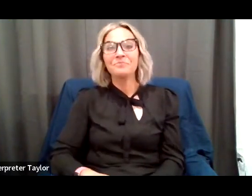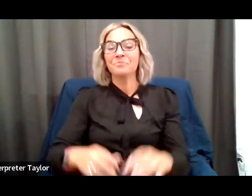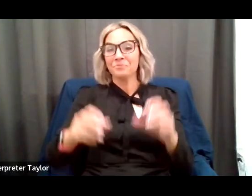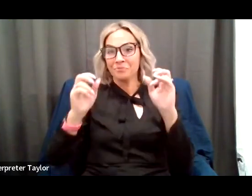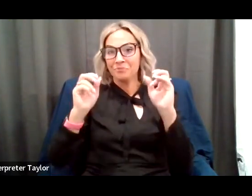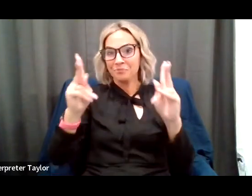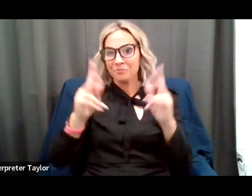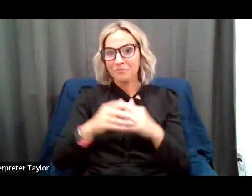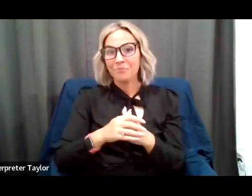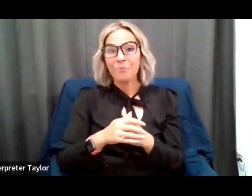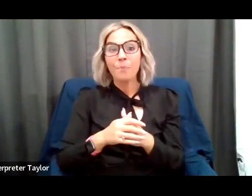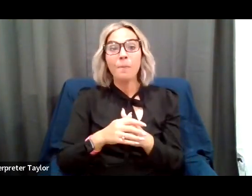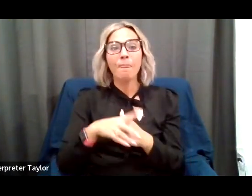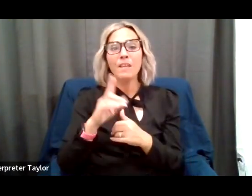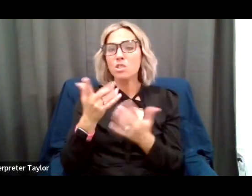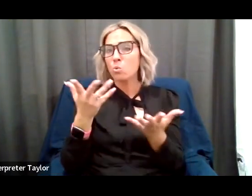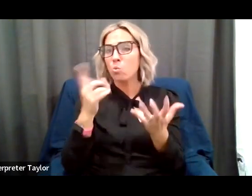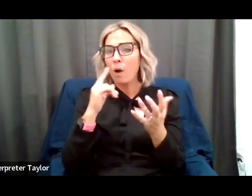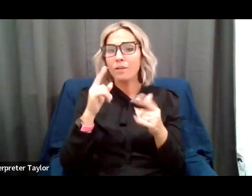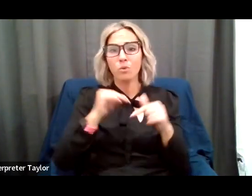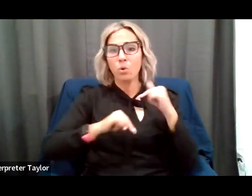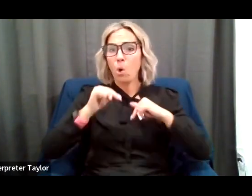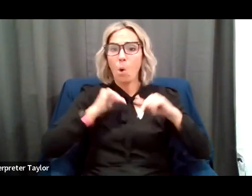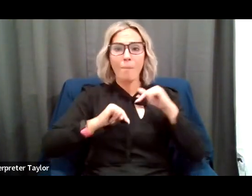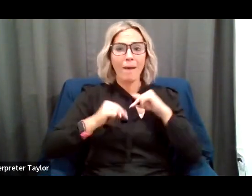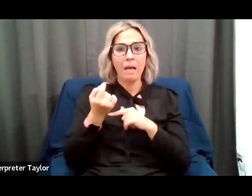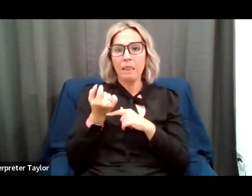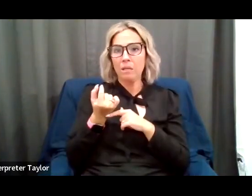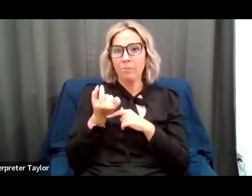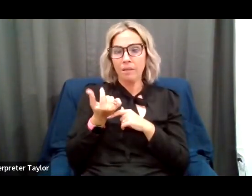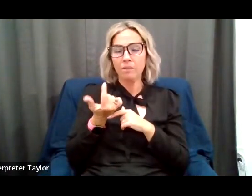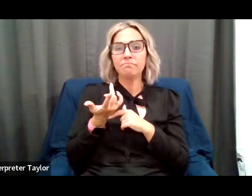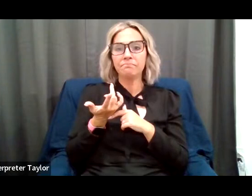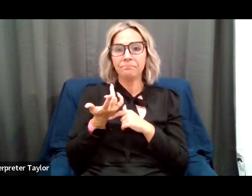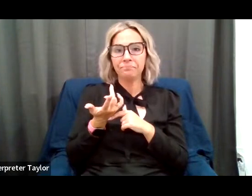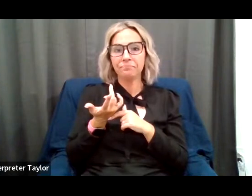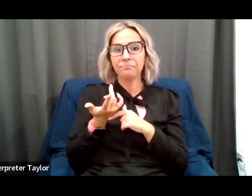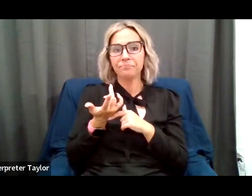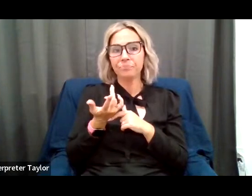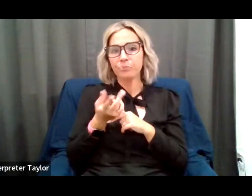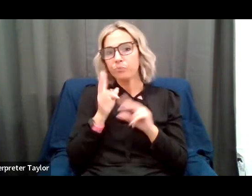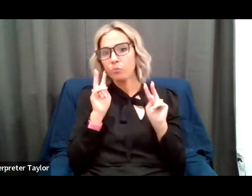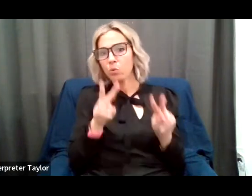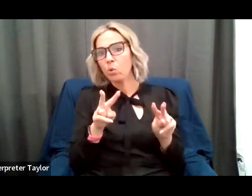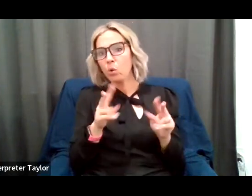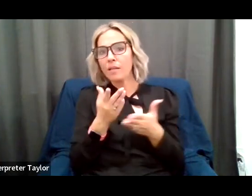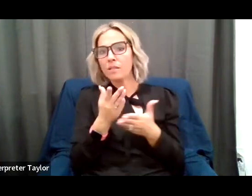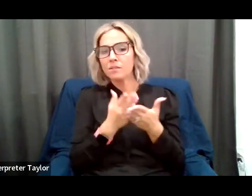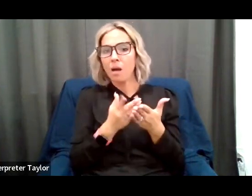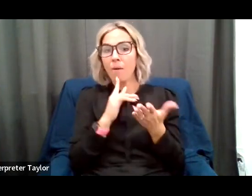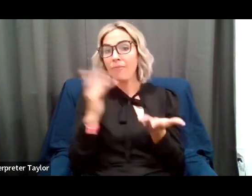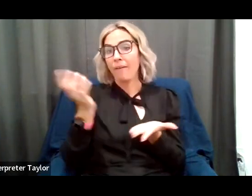Just wanted to go back a little bit and, uh, look at what some of the victories were